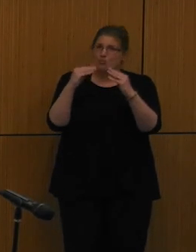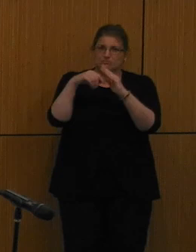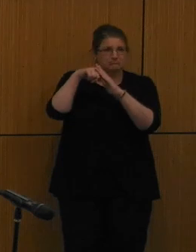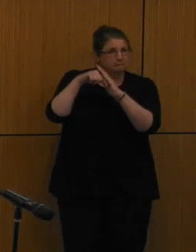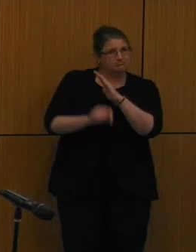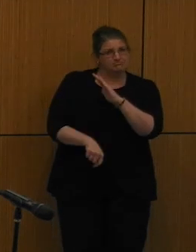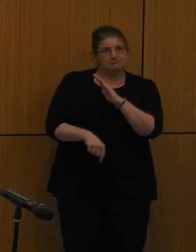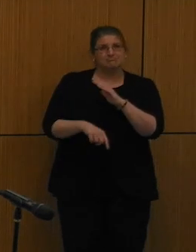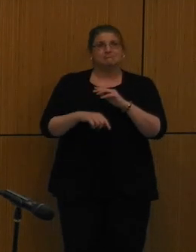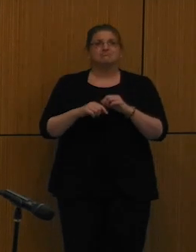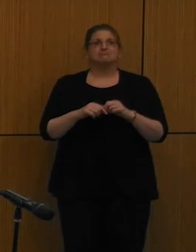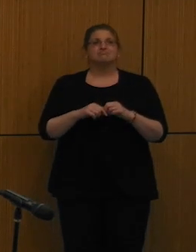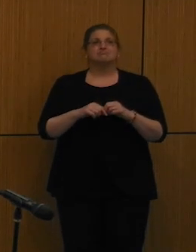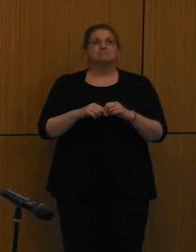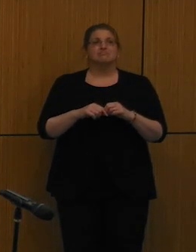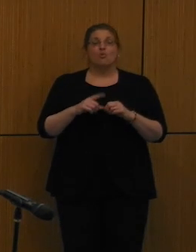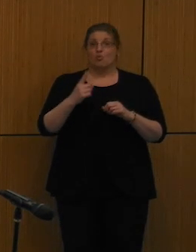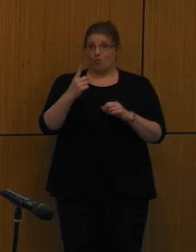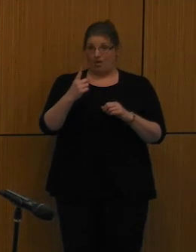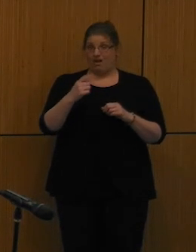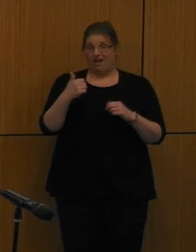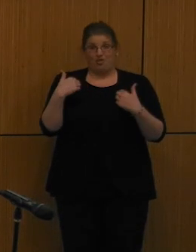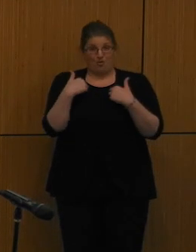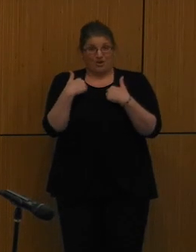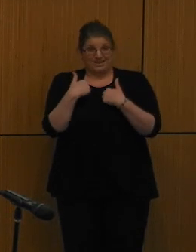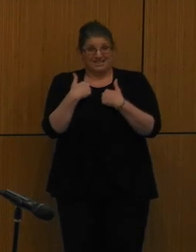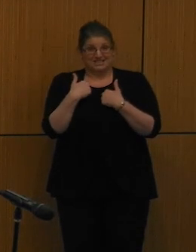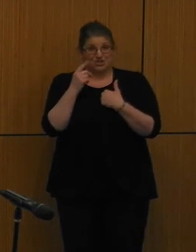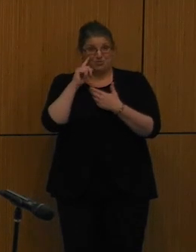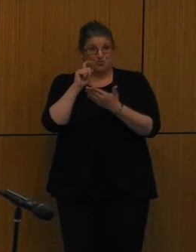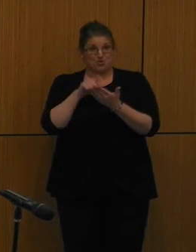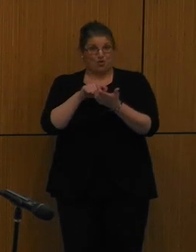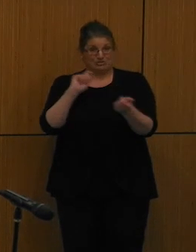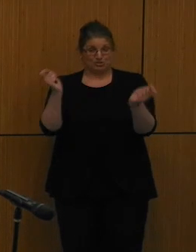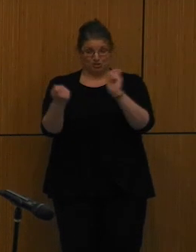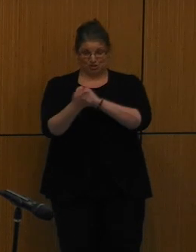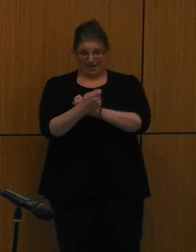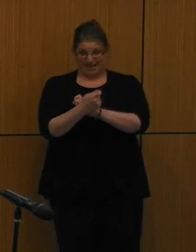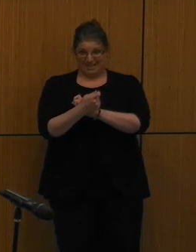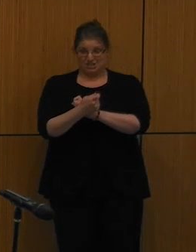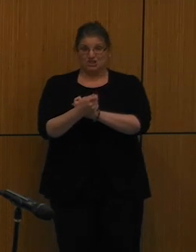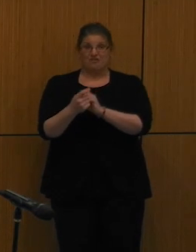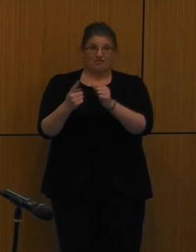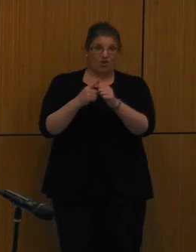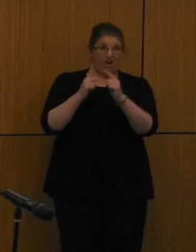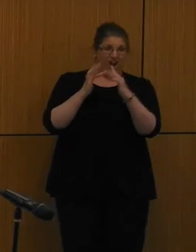One of our favorite organisms is. So notice that the change now we're going from very diverse to kind of boring.